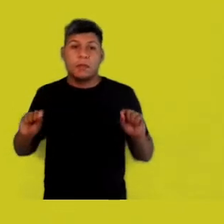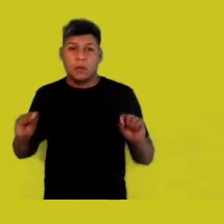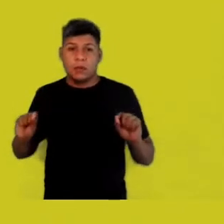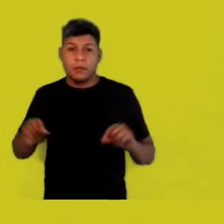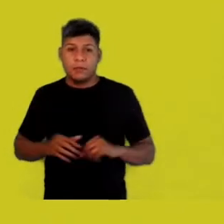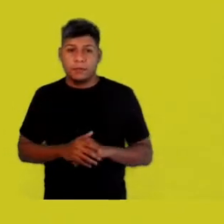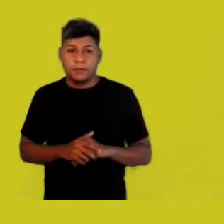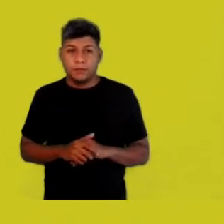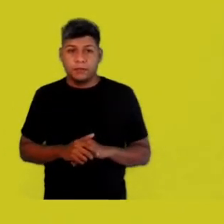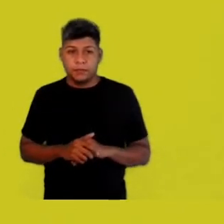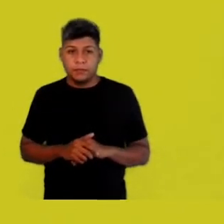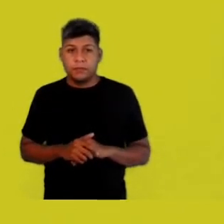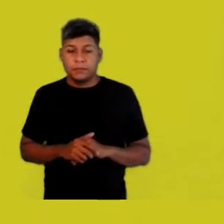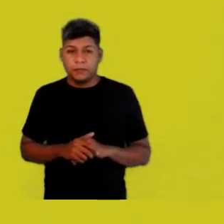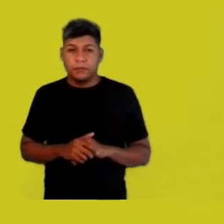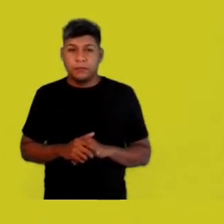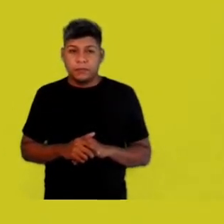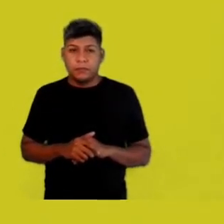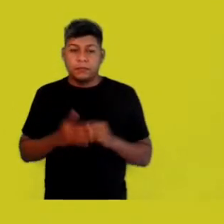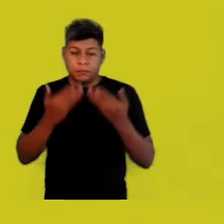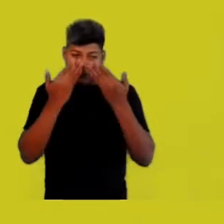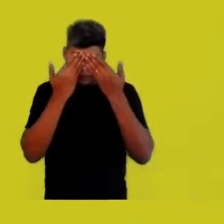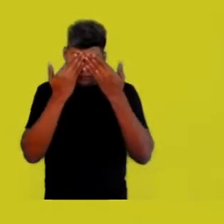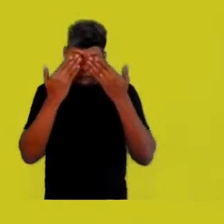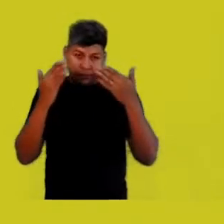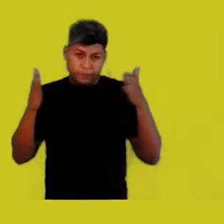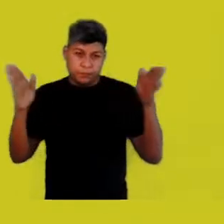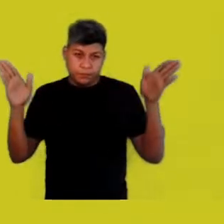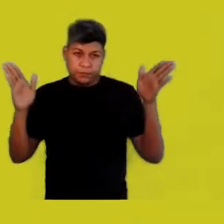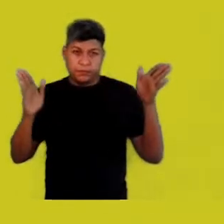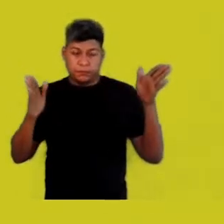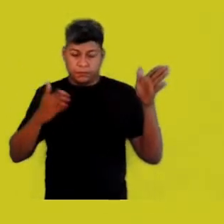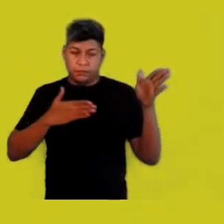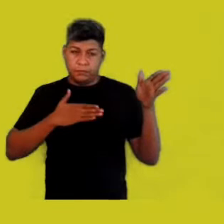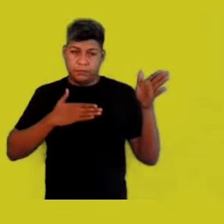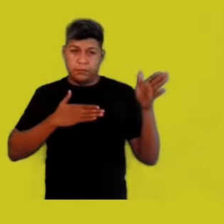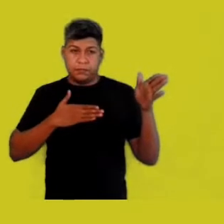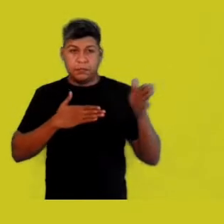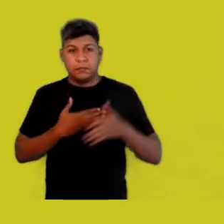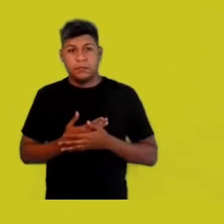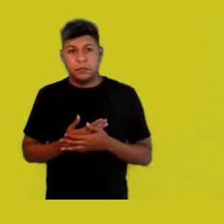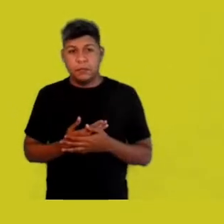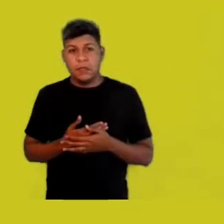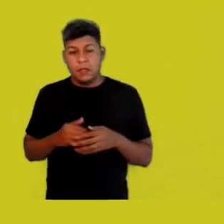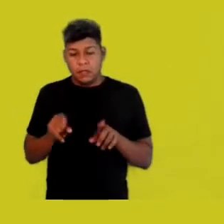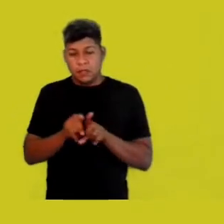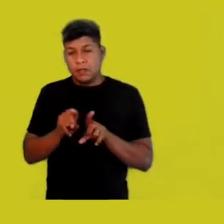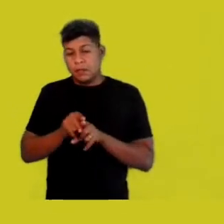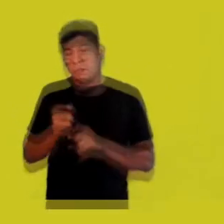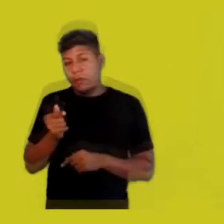an opening of portals to me and to many other people,